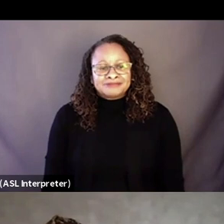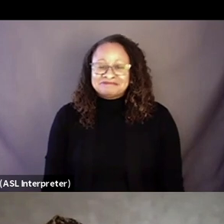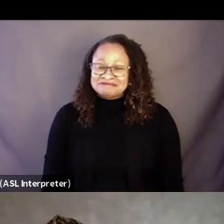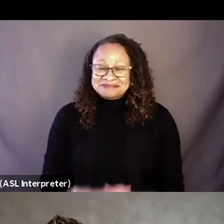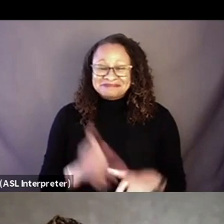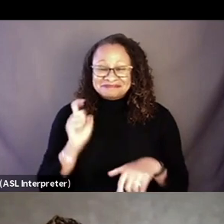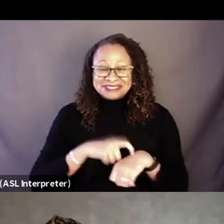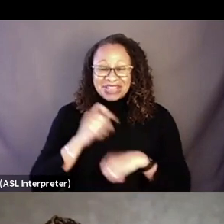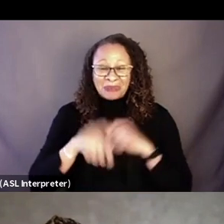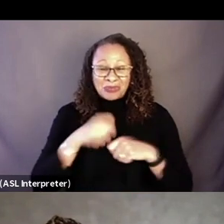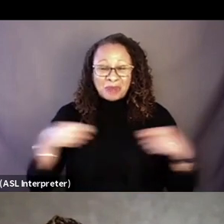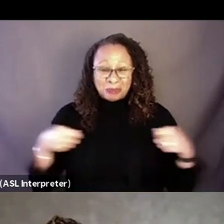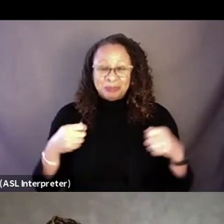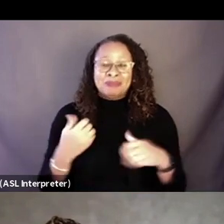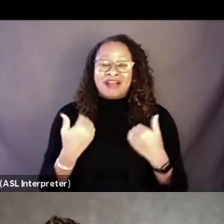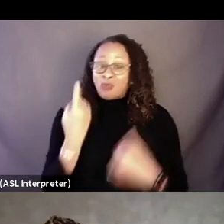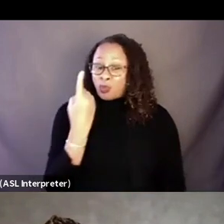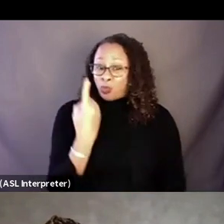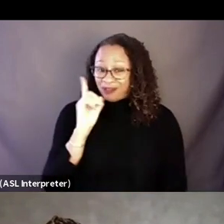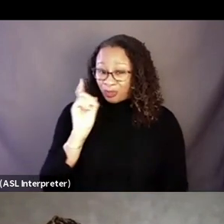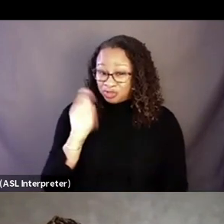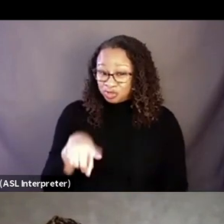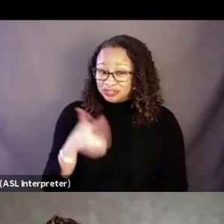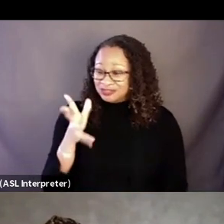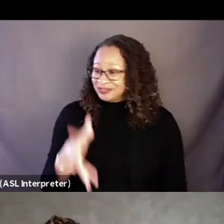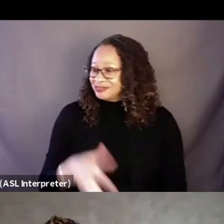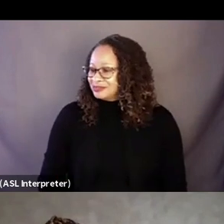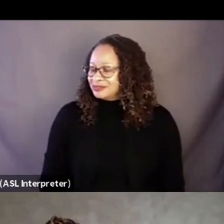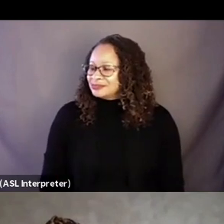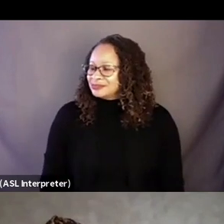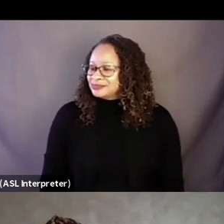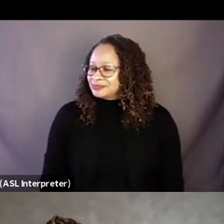So I have one question left about, I love that this film